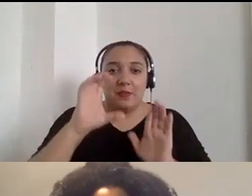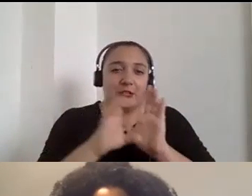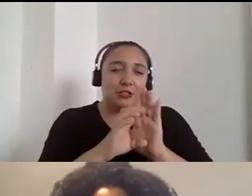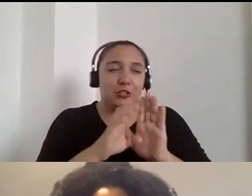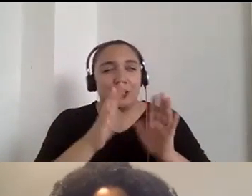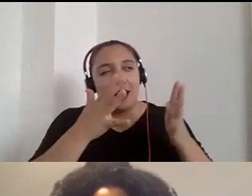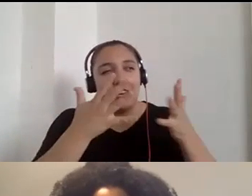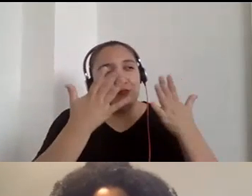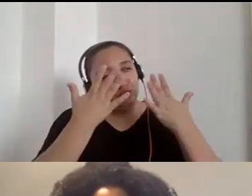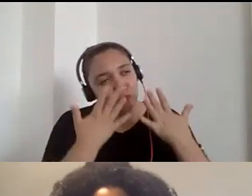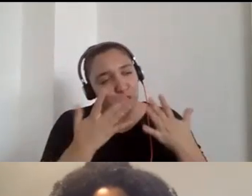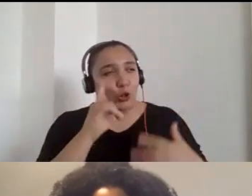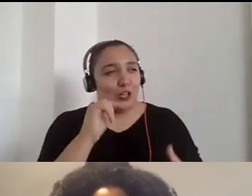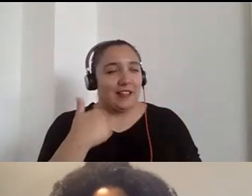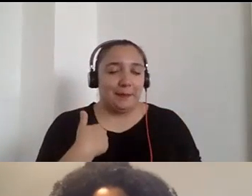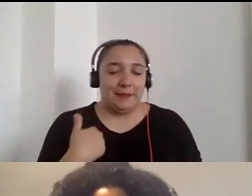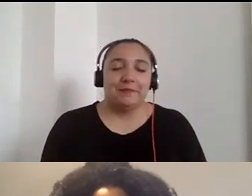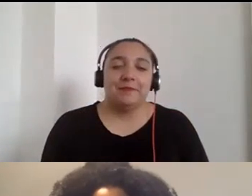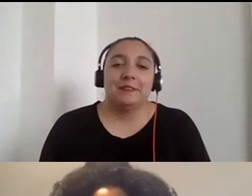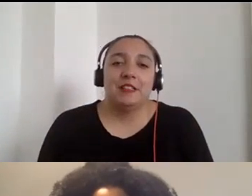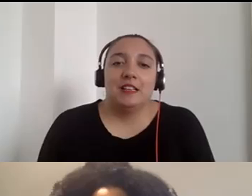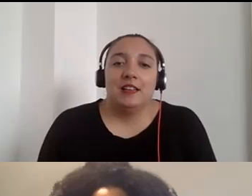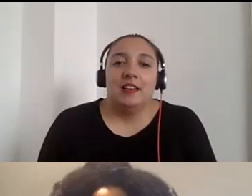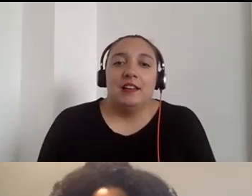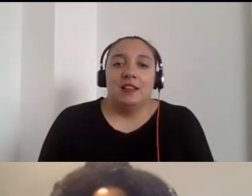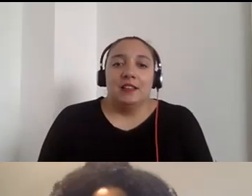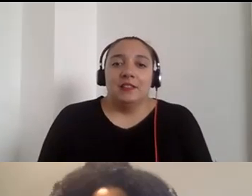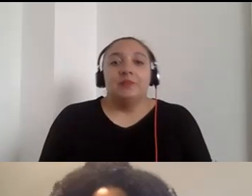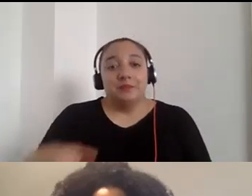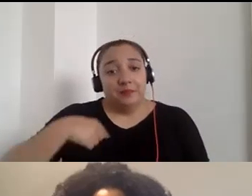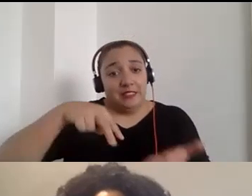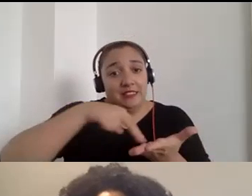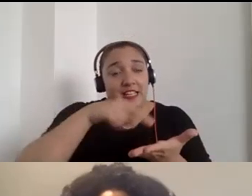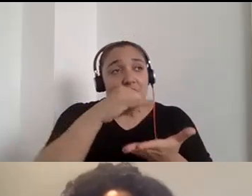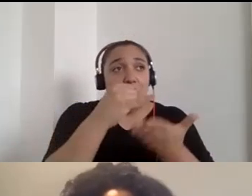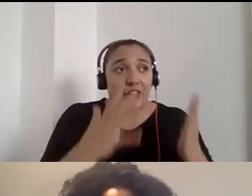I am a dance artist, dancer, artistic associate